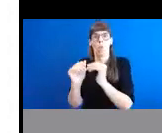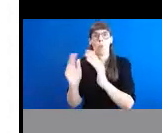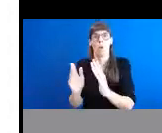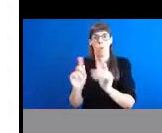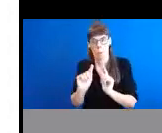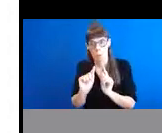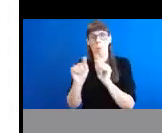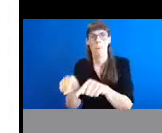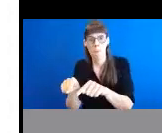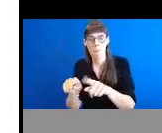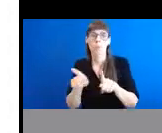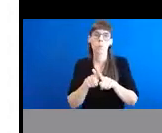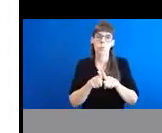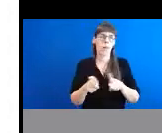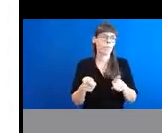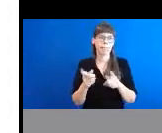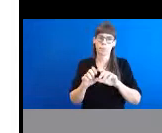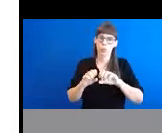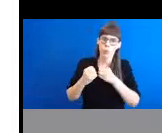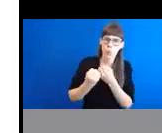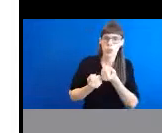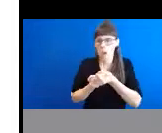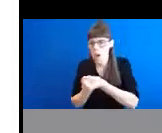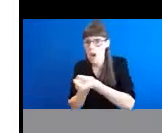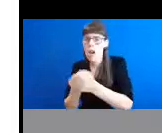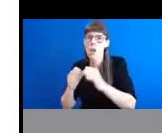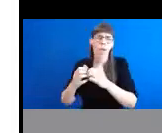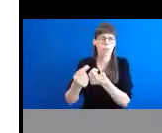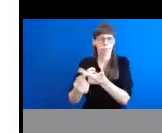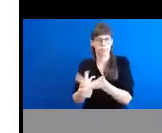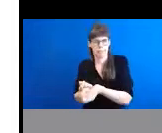to be complemented with adaptive programme, such as home drifer of association and cash transfer programs